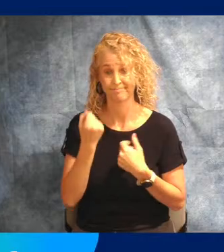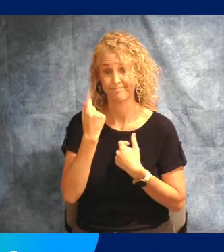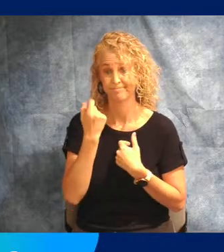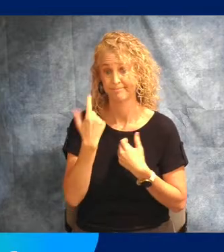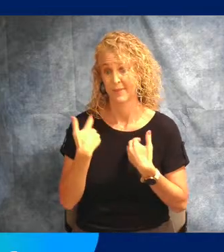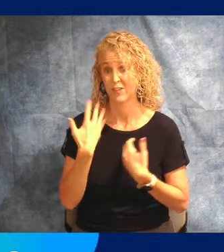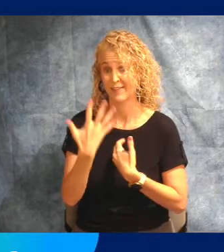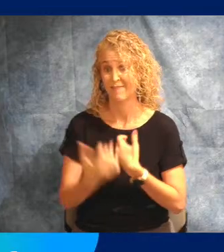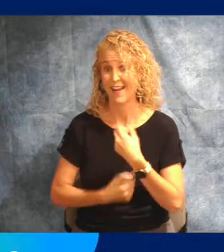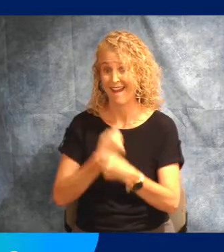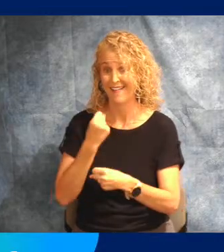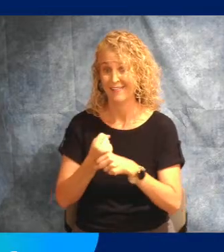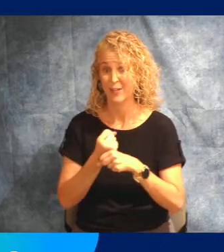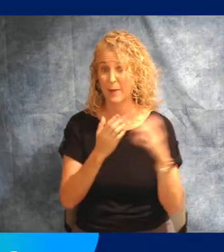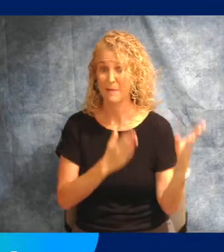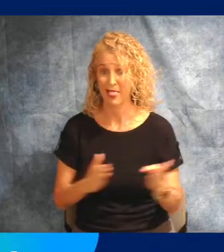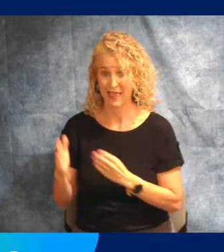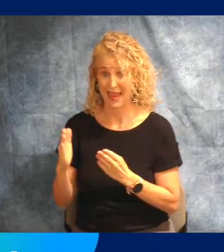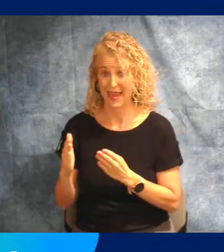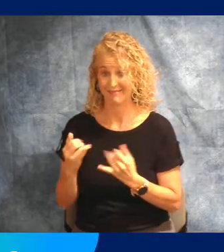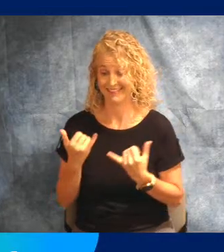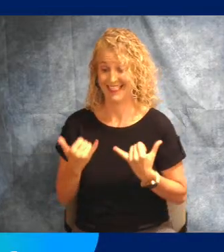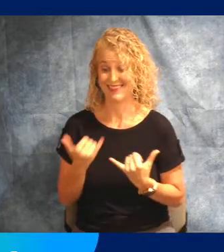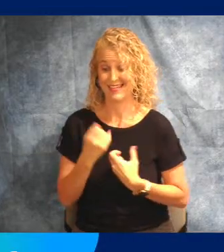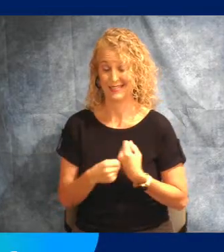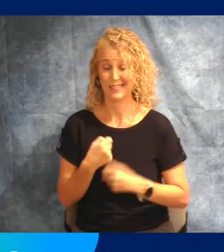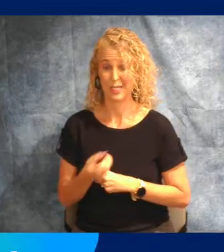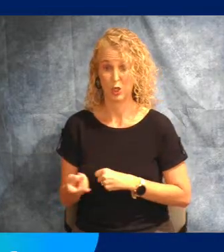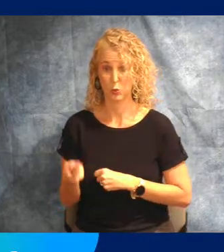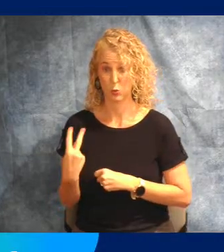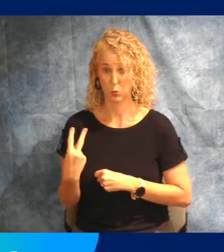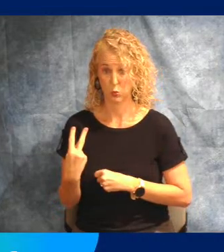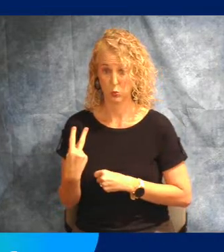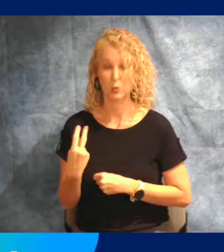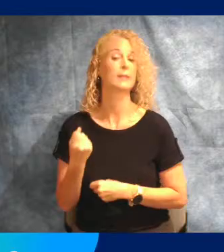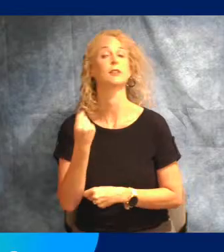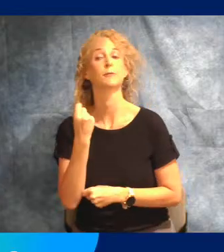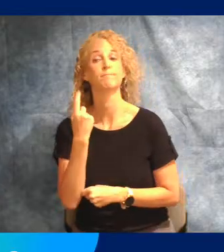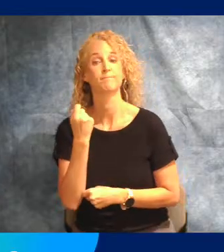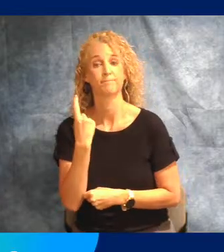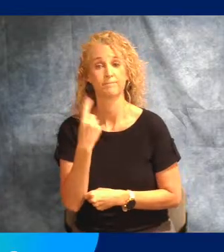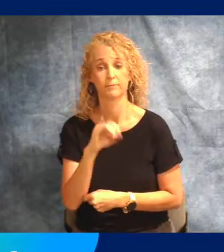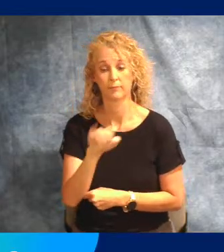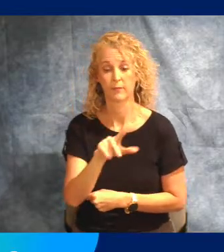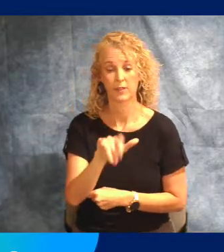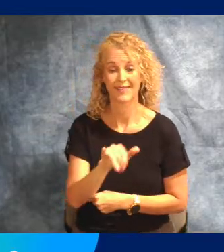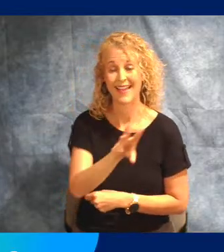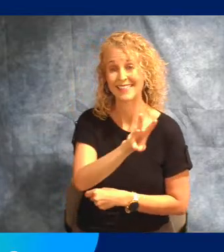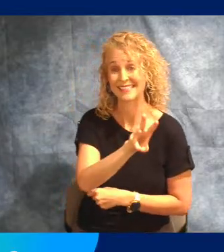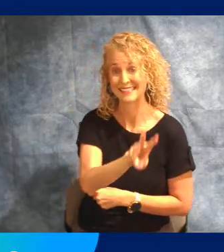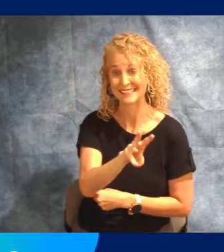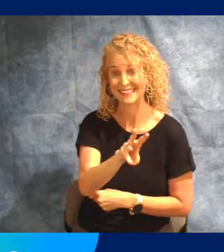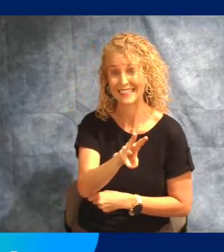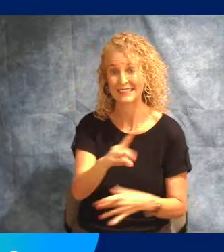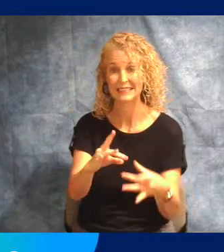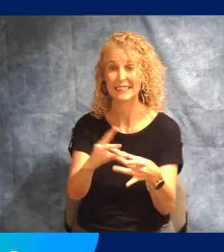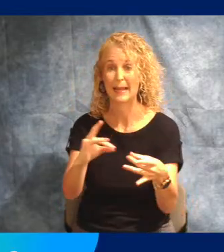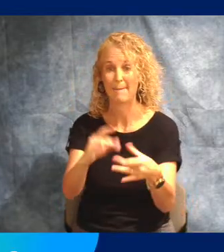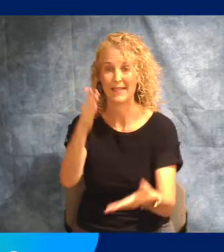consolidated plan. The public comment period is open until July 6th. We will have a public hearing